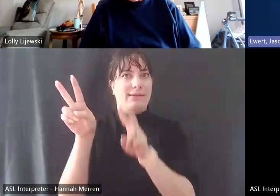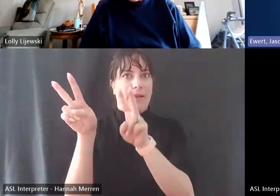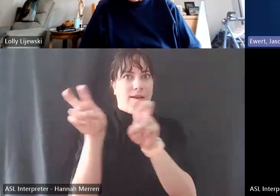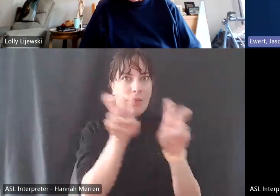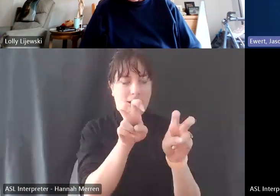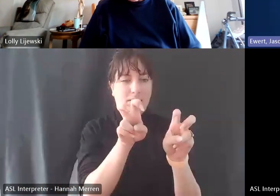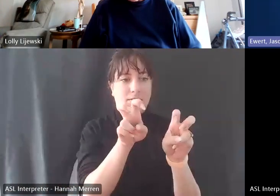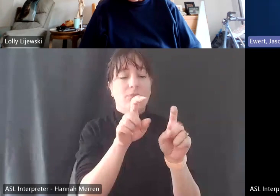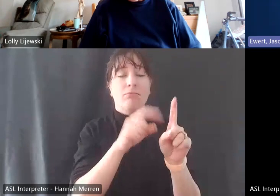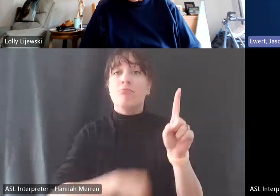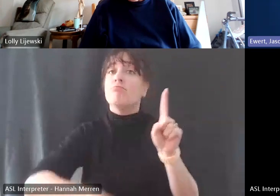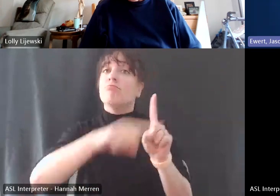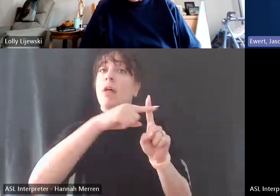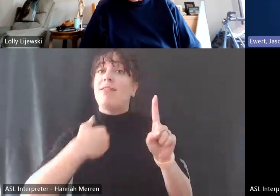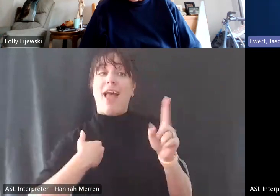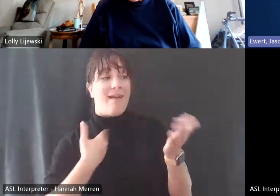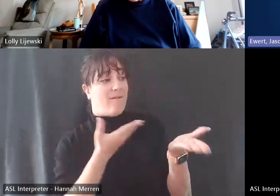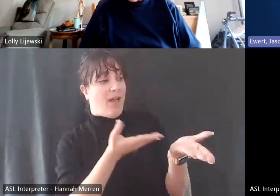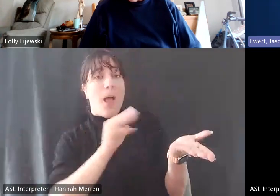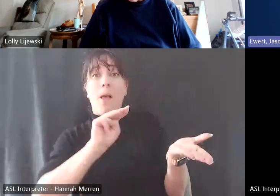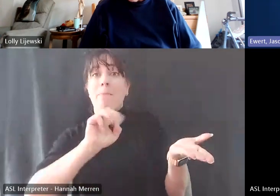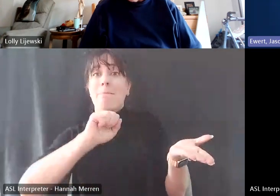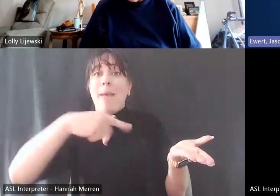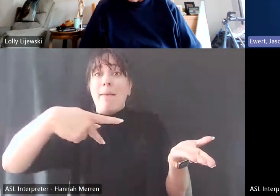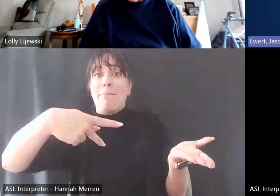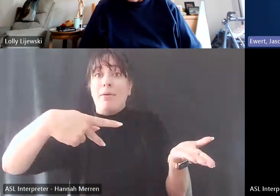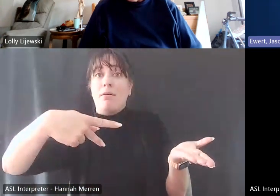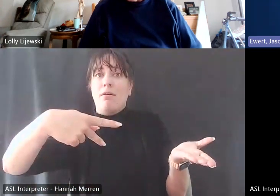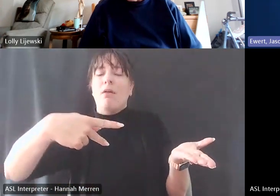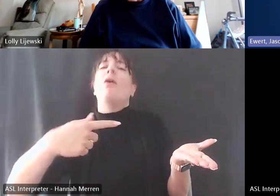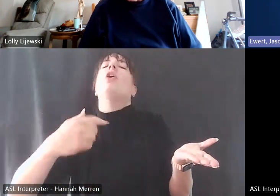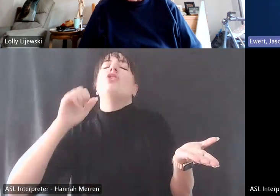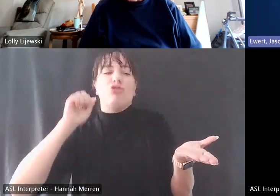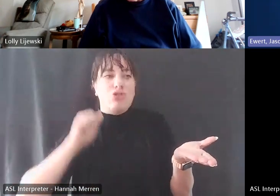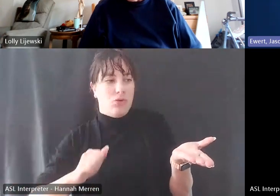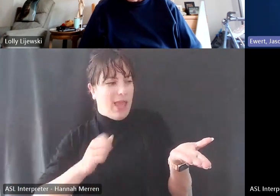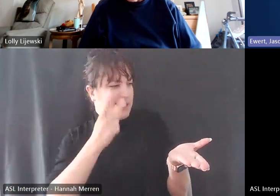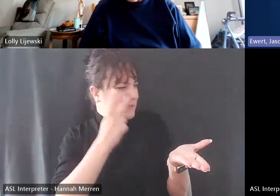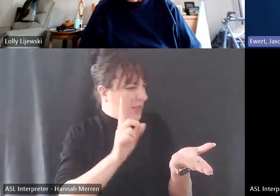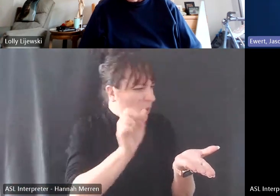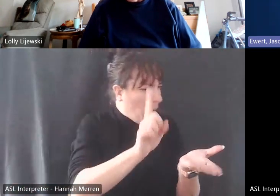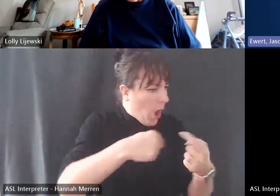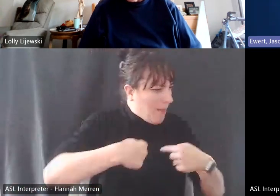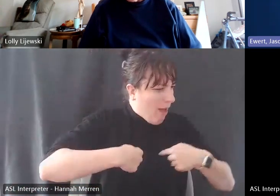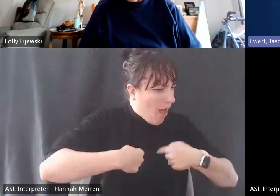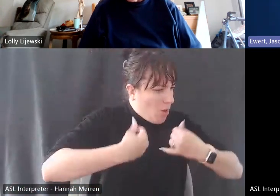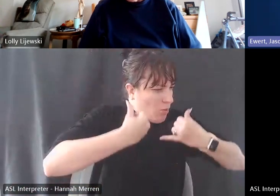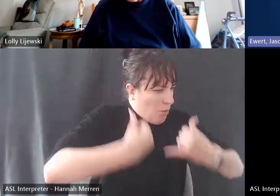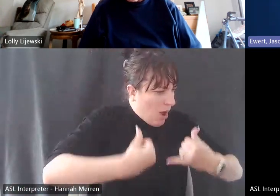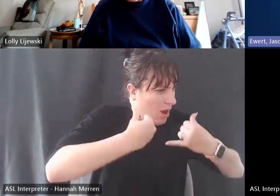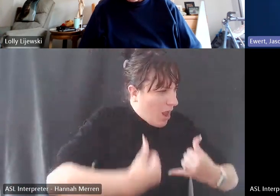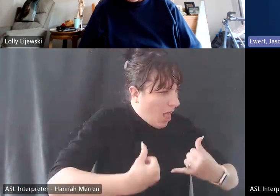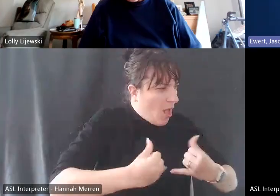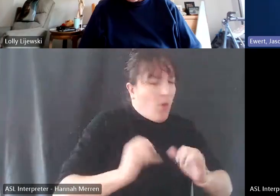And you can find yourself on the map and learn more about these environmental stressors in whatever location you happen to be focused on.